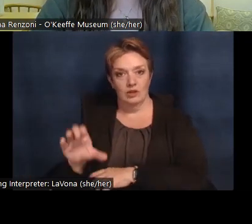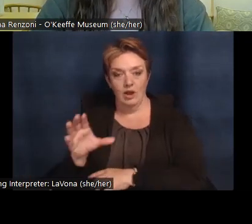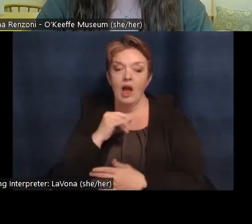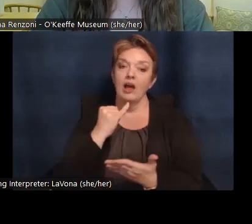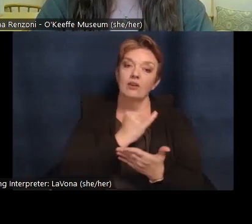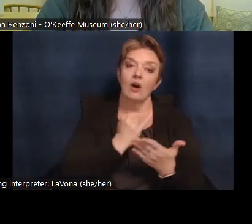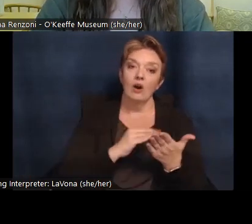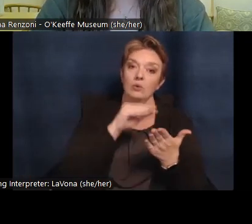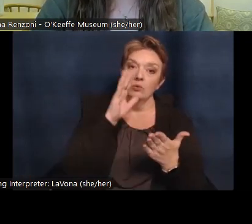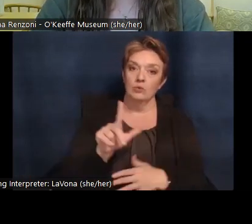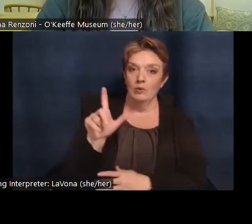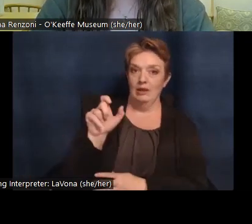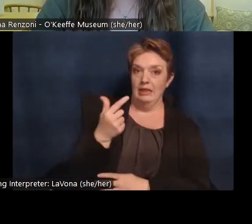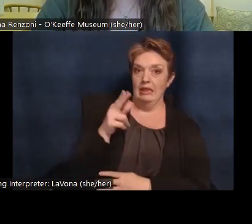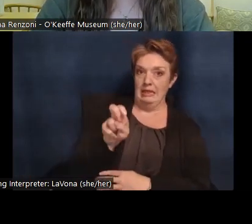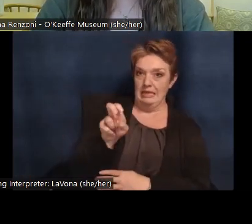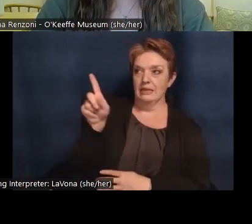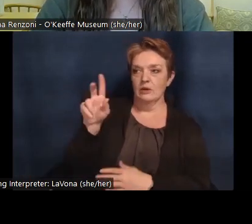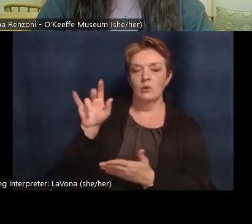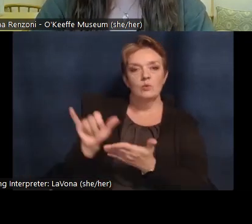where she learned the techniques of traditional realist painting.